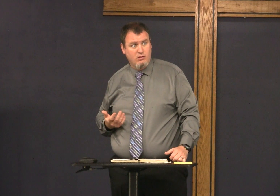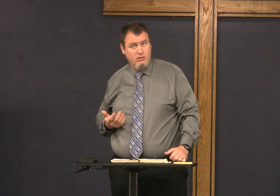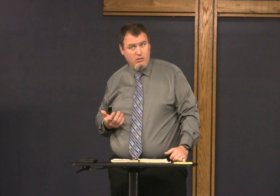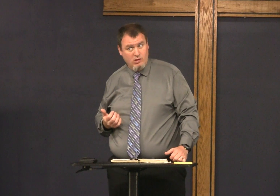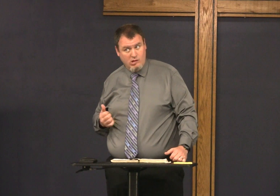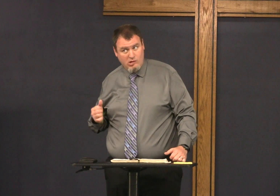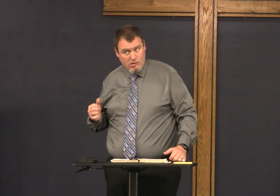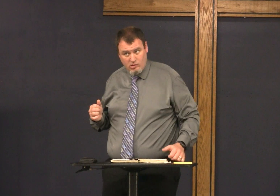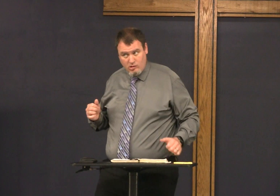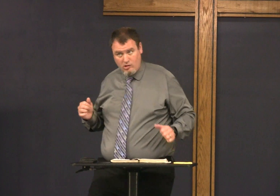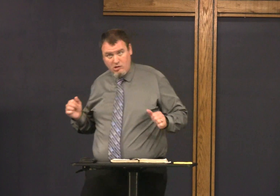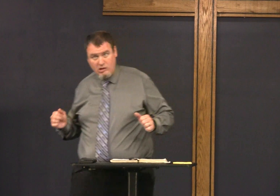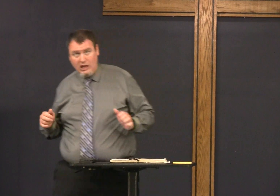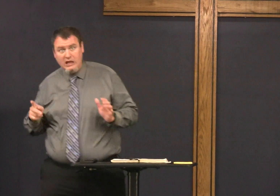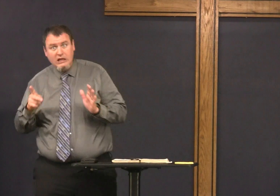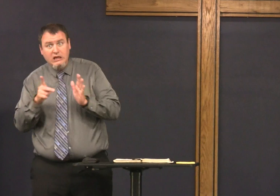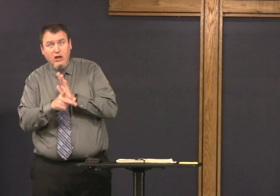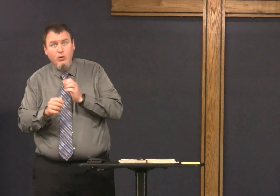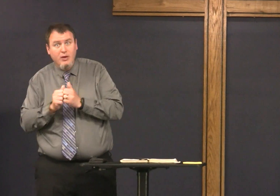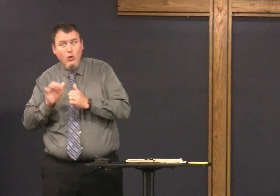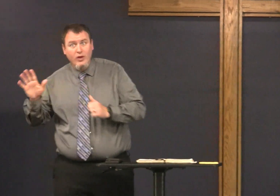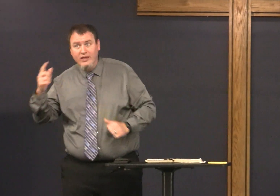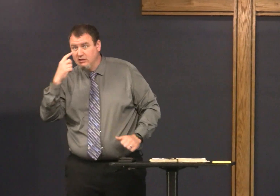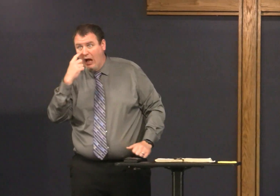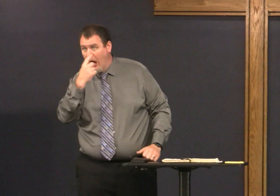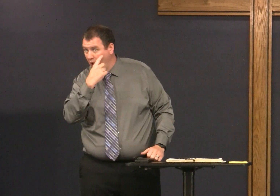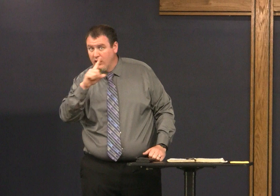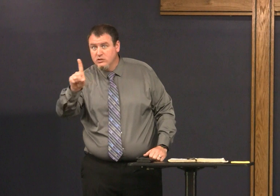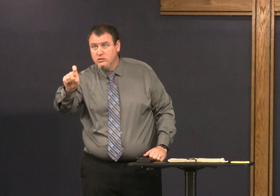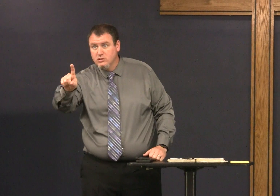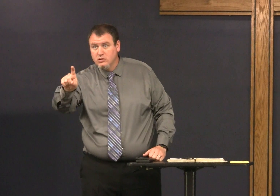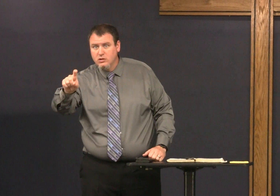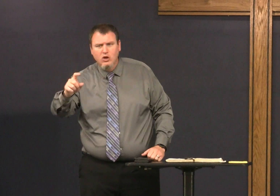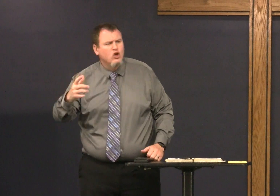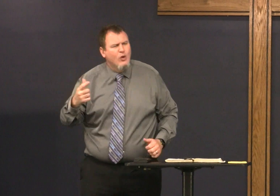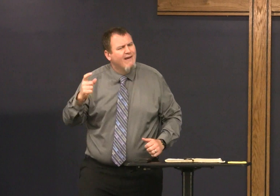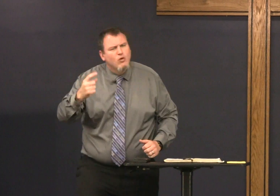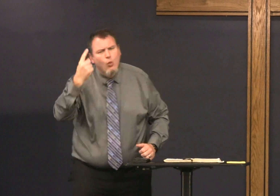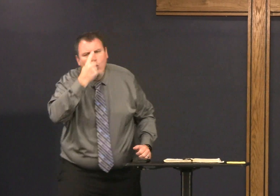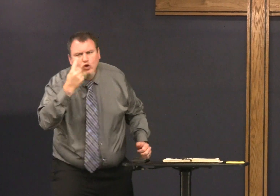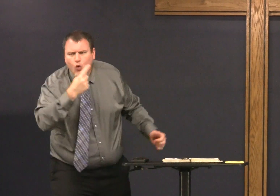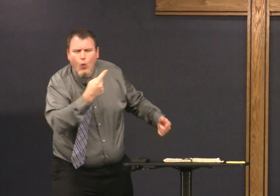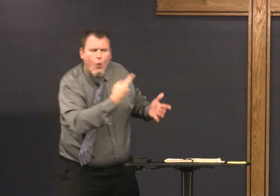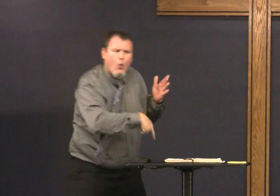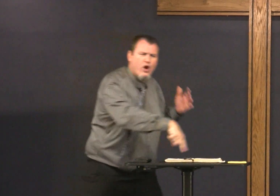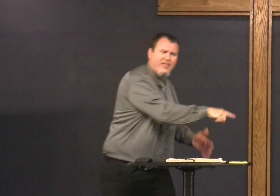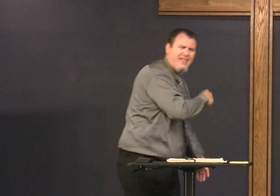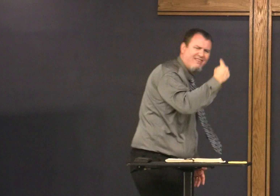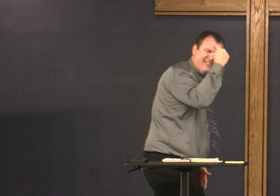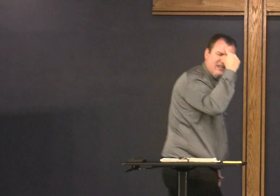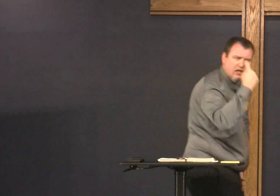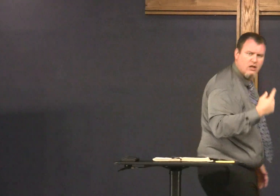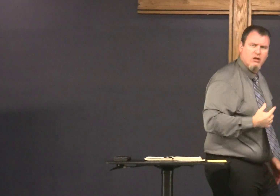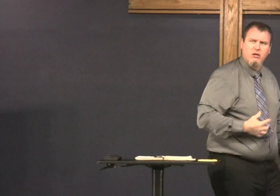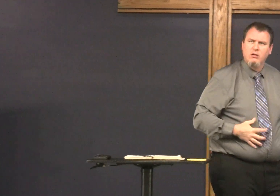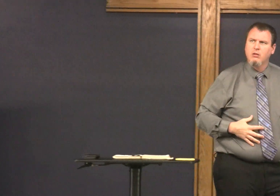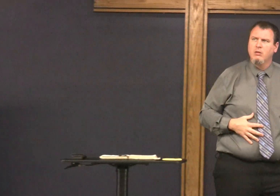they've seen how much power Jesus has he could could he kill me with his eyes do you think they wonder that